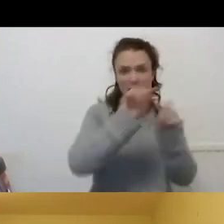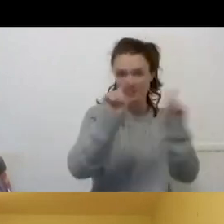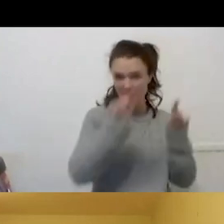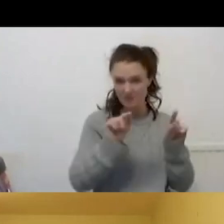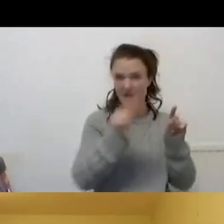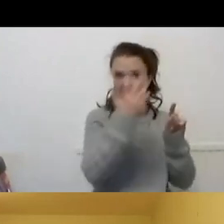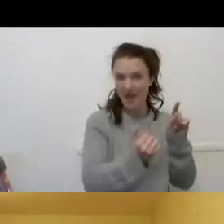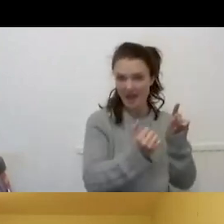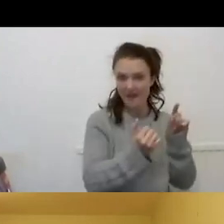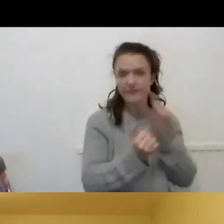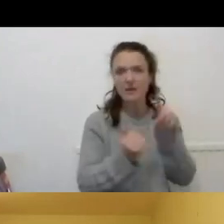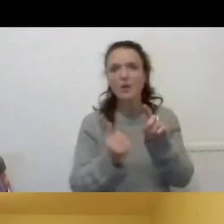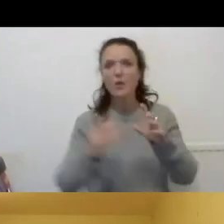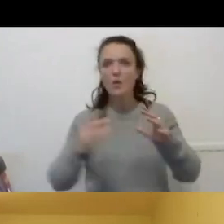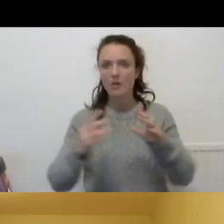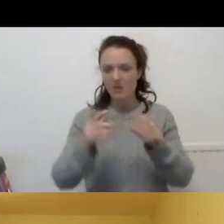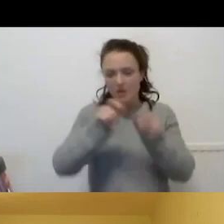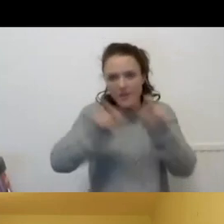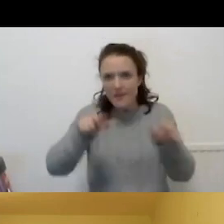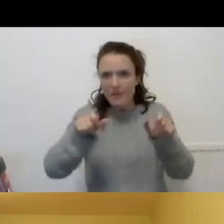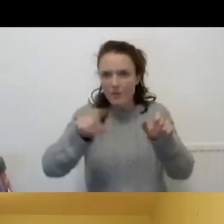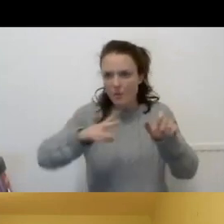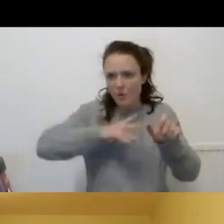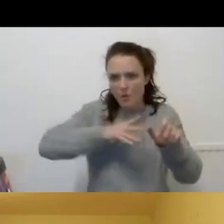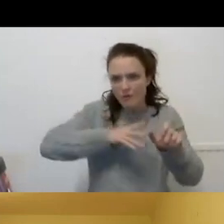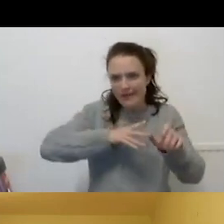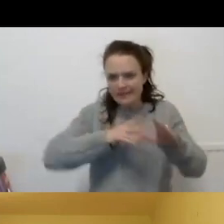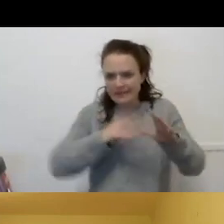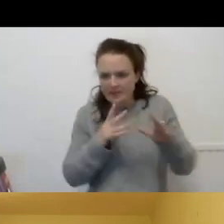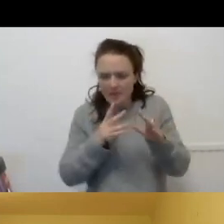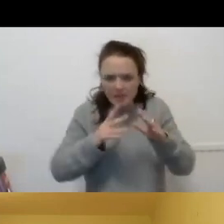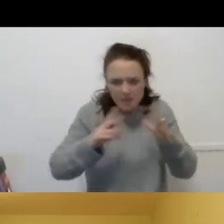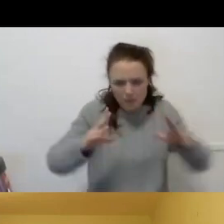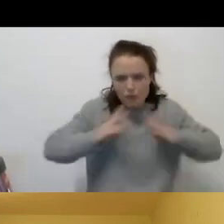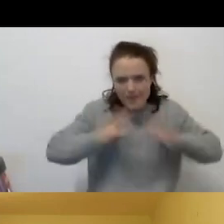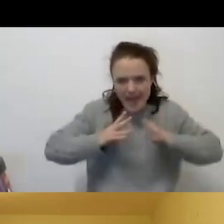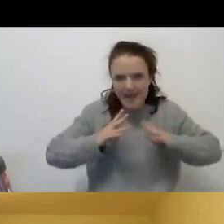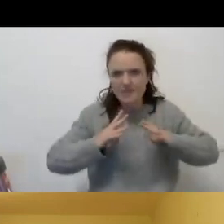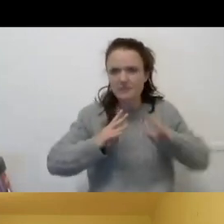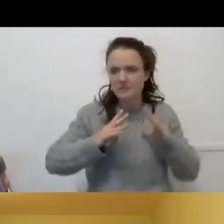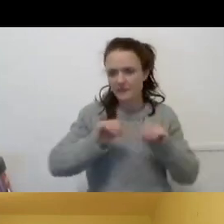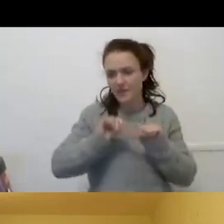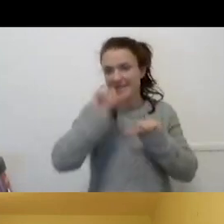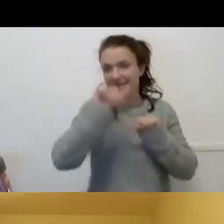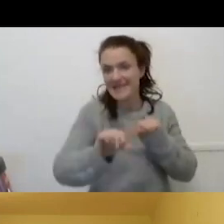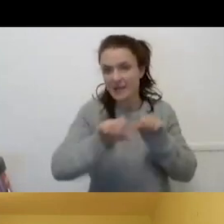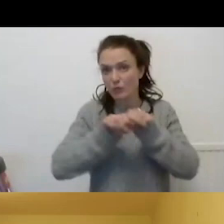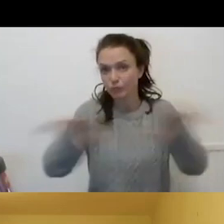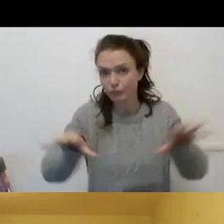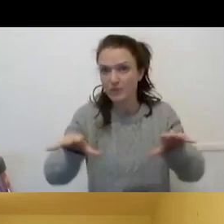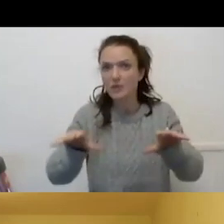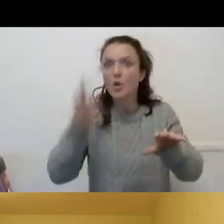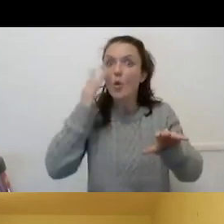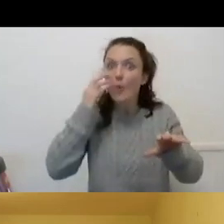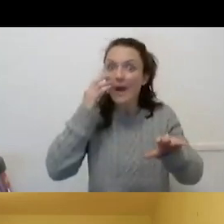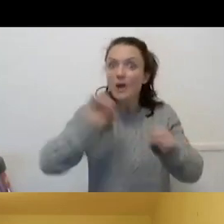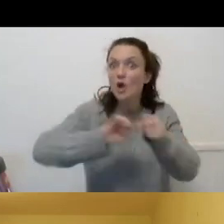in case they were the agents that will cause the next pandemic. So by the time COVID-19 came along,